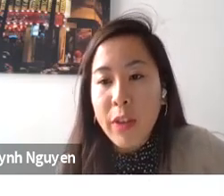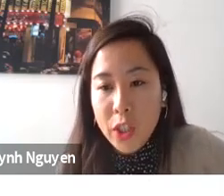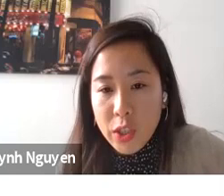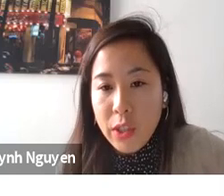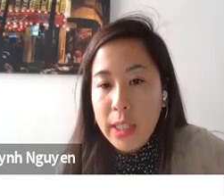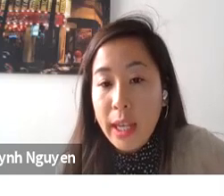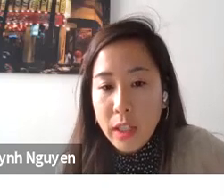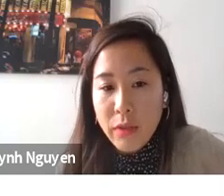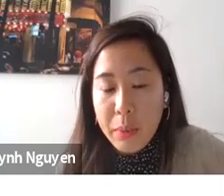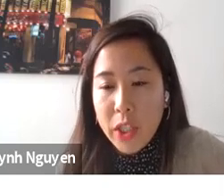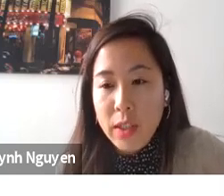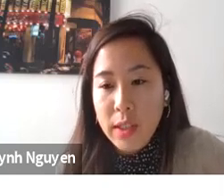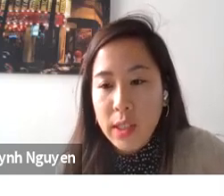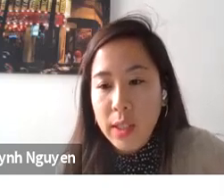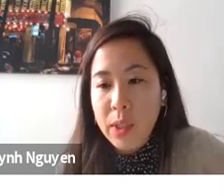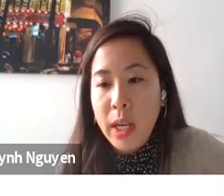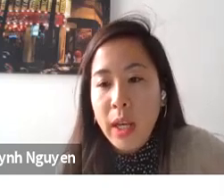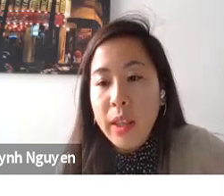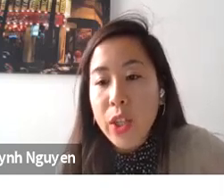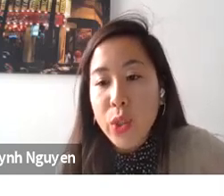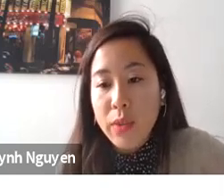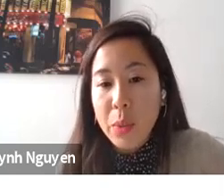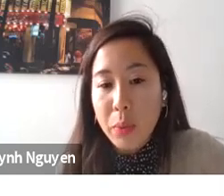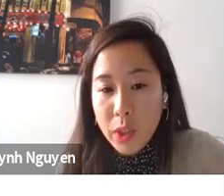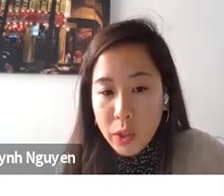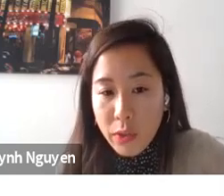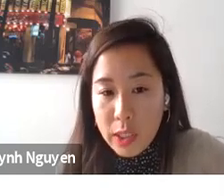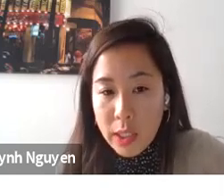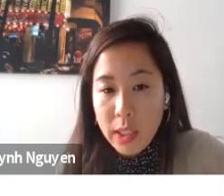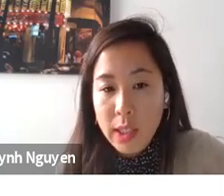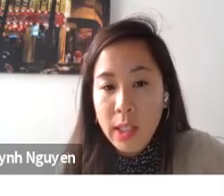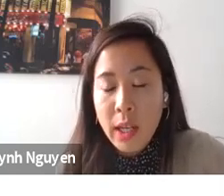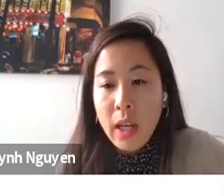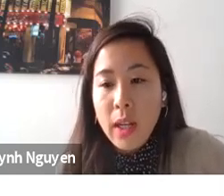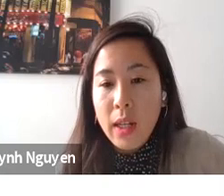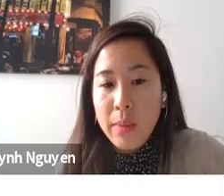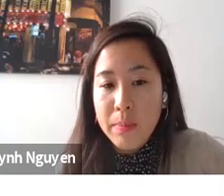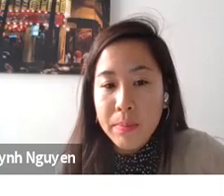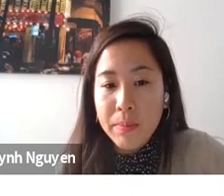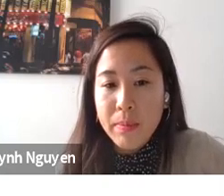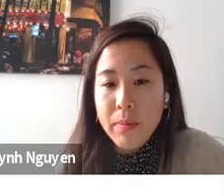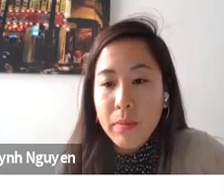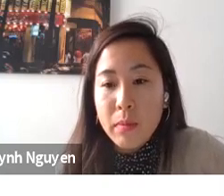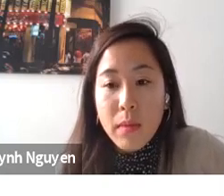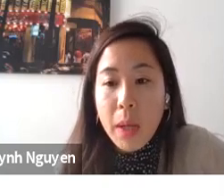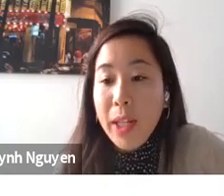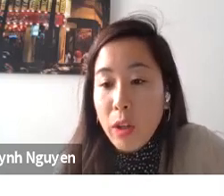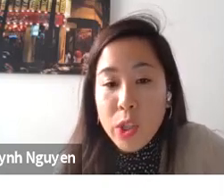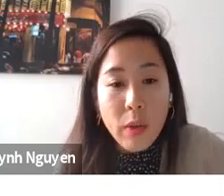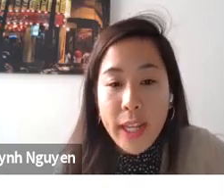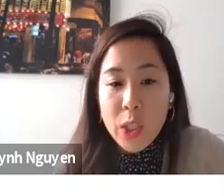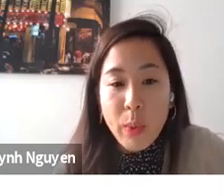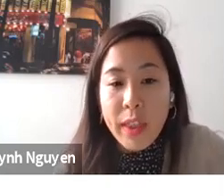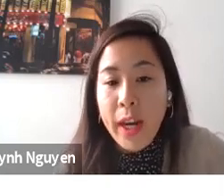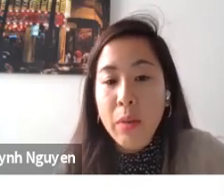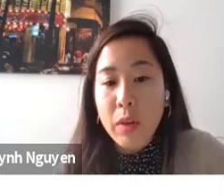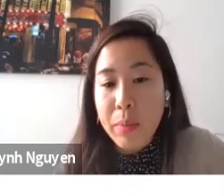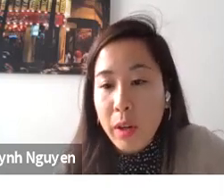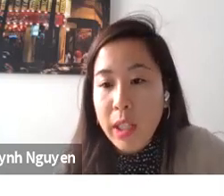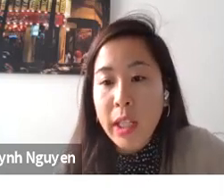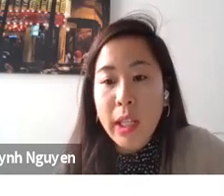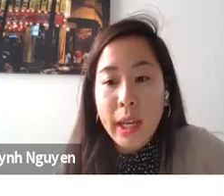registries and information systems, the issue of support services, and also links with care more broadly